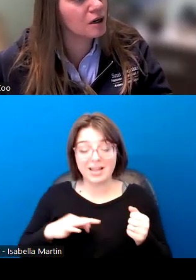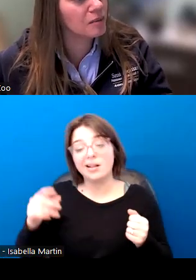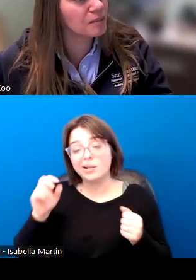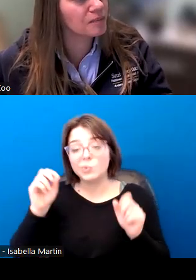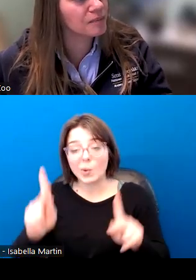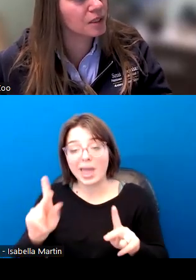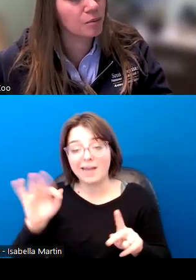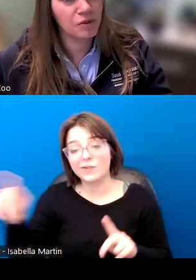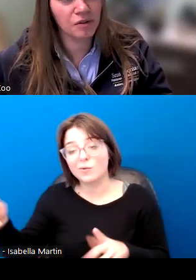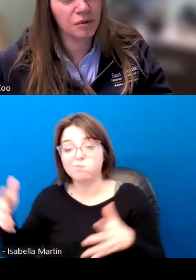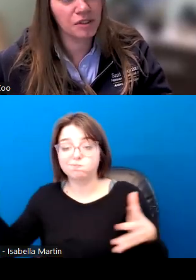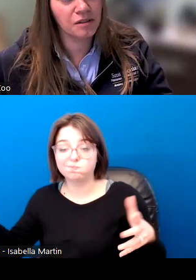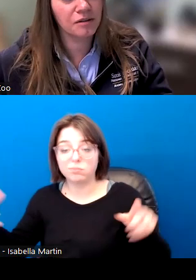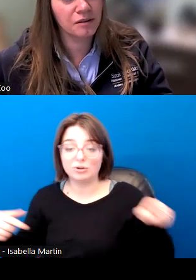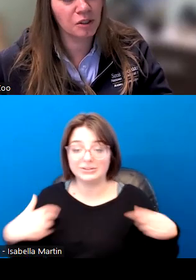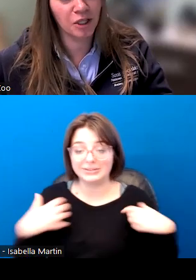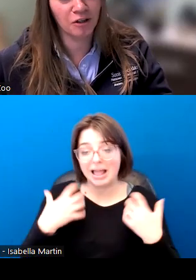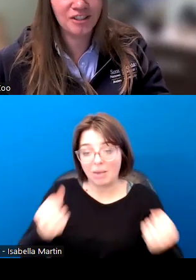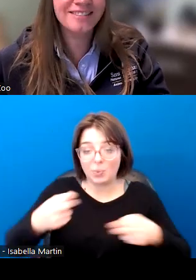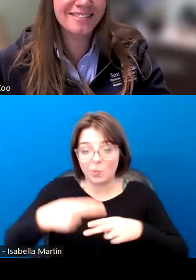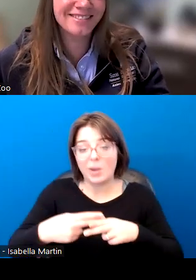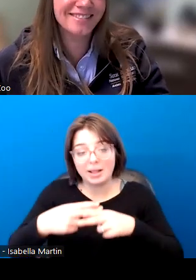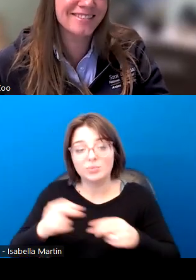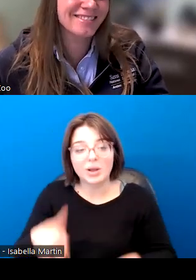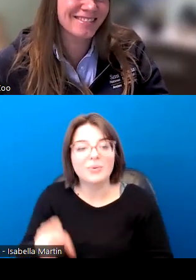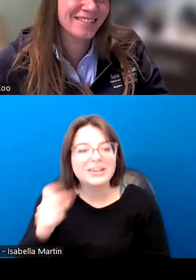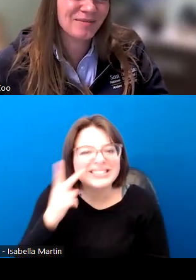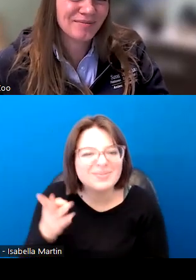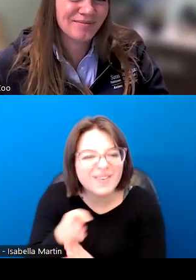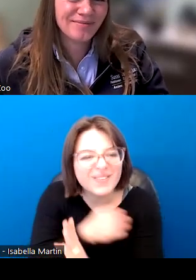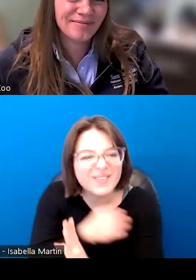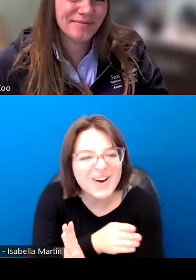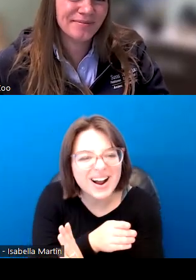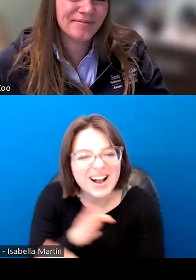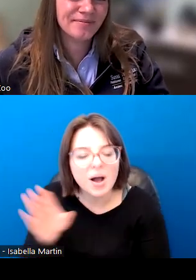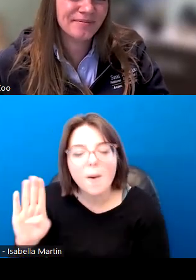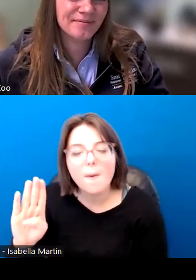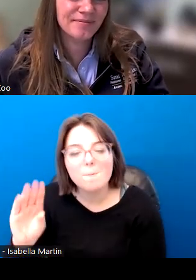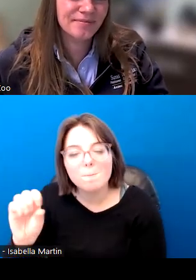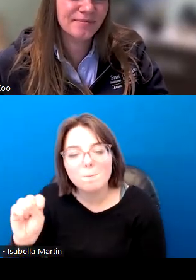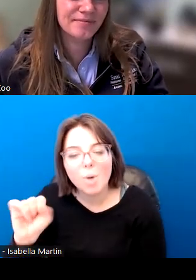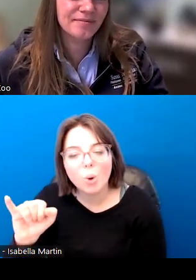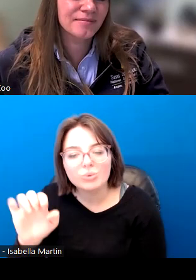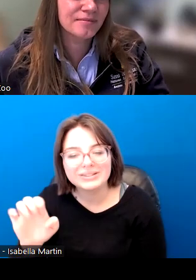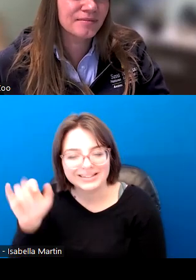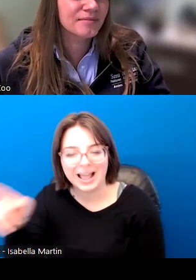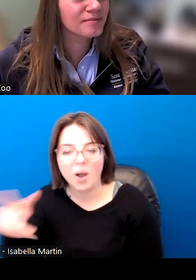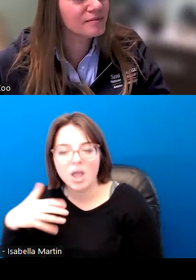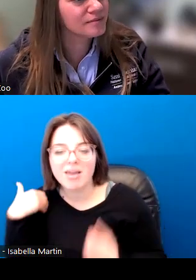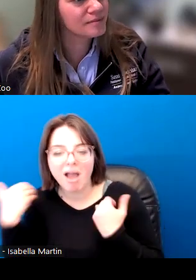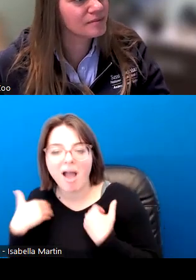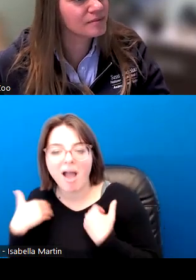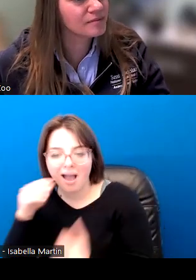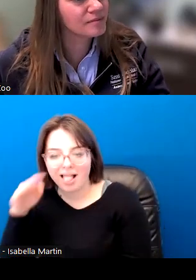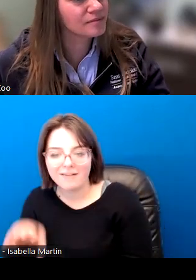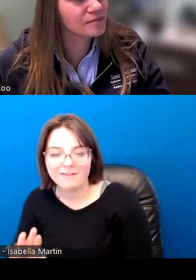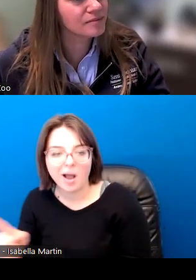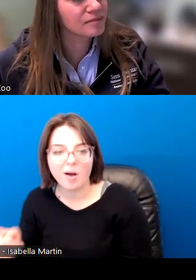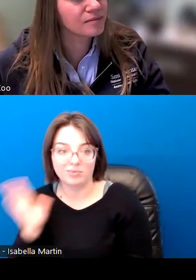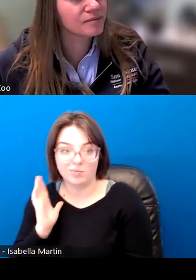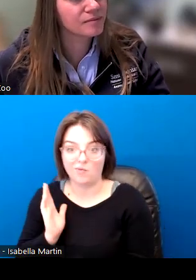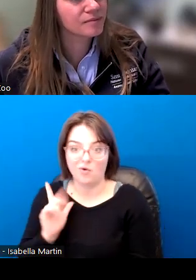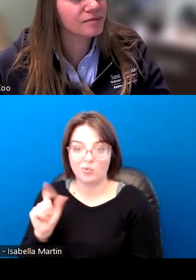um Bosey was a little bit large. >>Shellie: She was so in this case you prioritized the health and welfare of